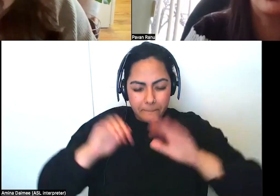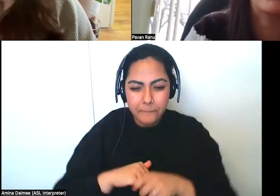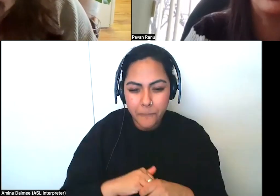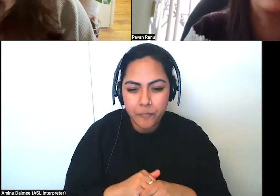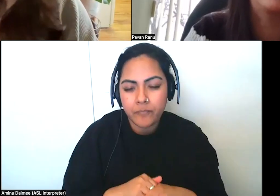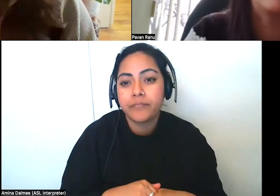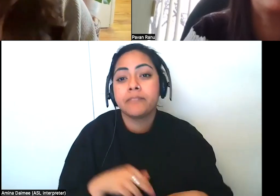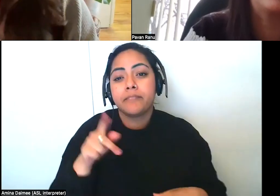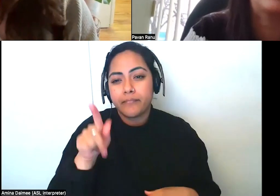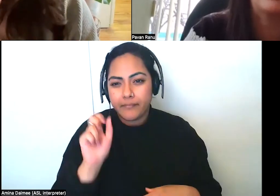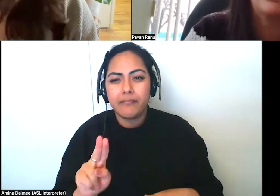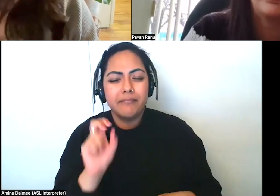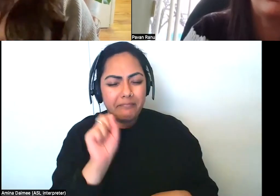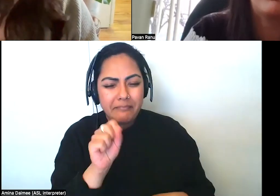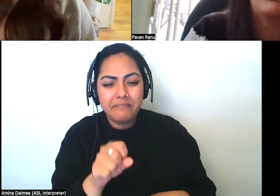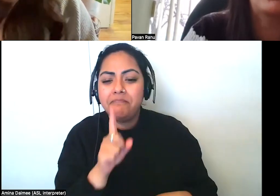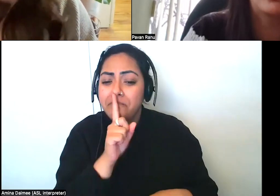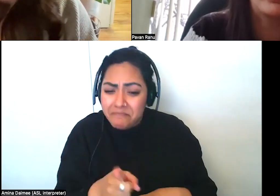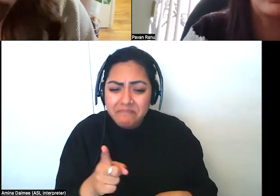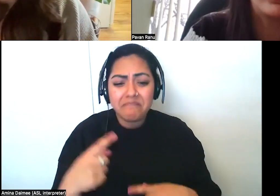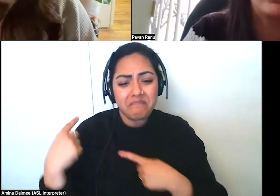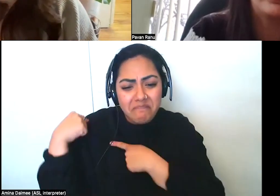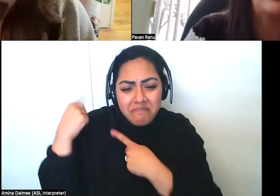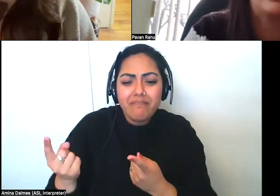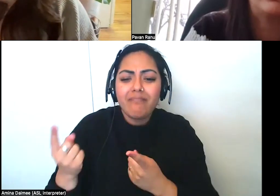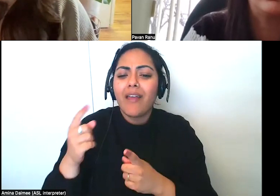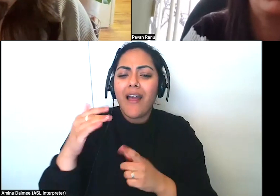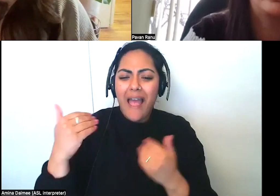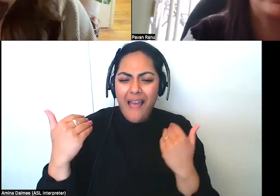the trend occurred? And I feel like if they were there originally, then it's a little more